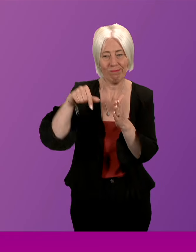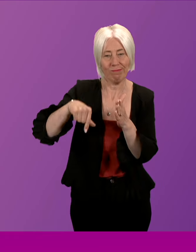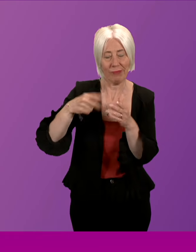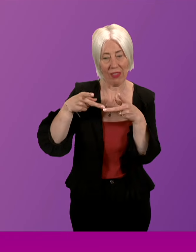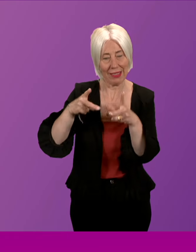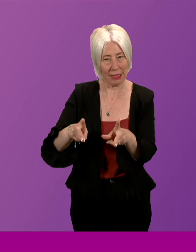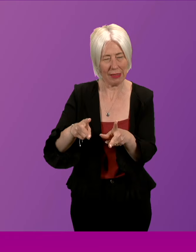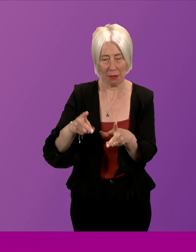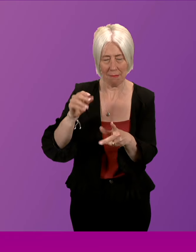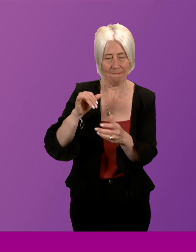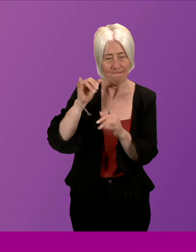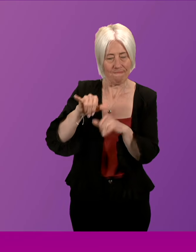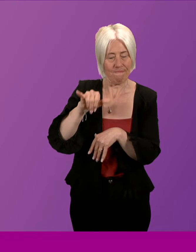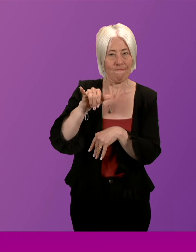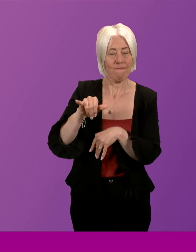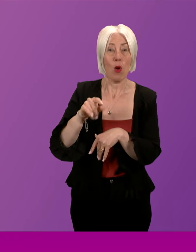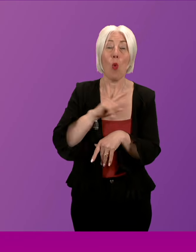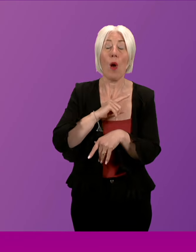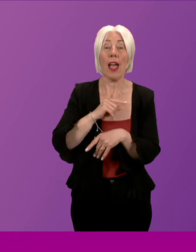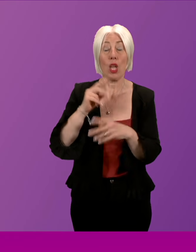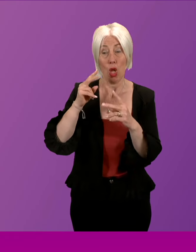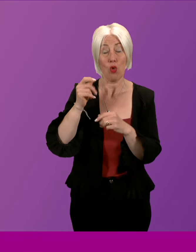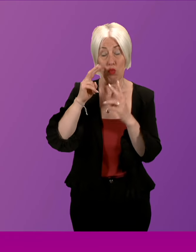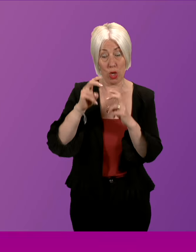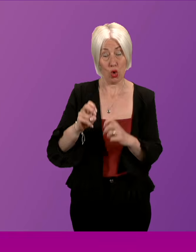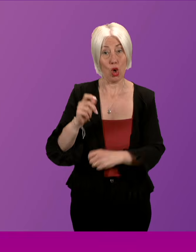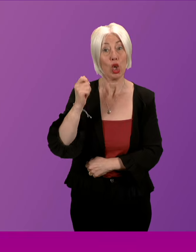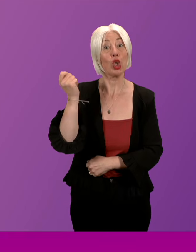followed recent University of Stirling research that shows that children in Scotland wait,